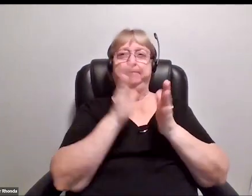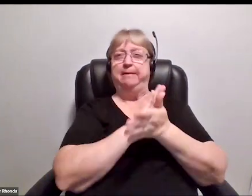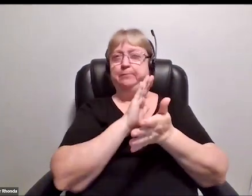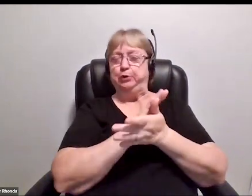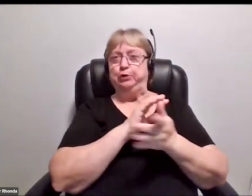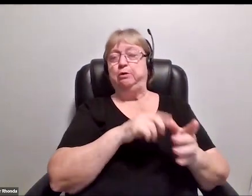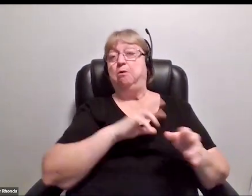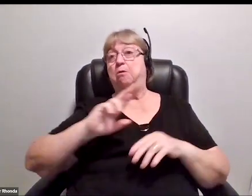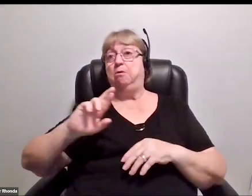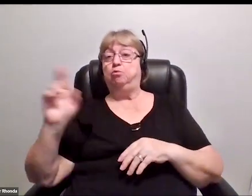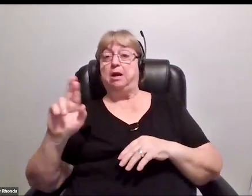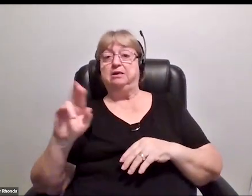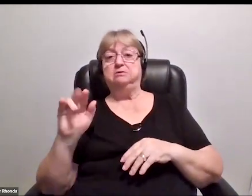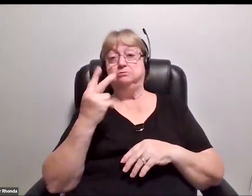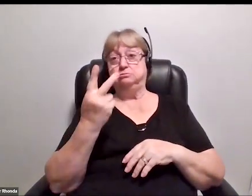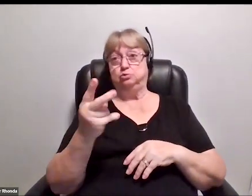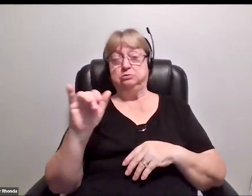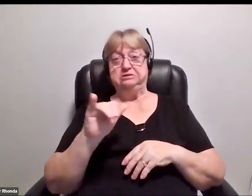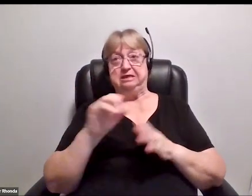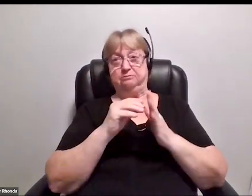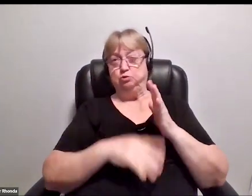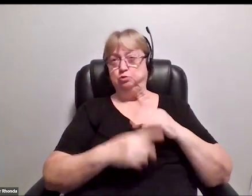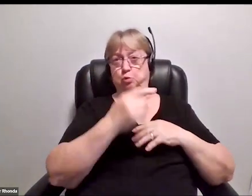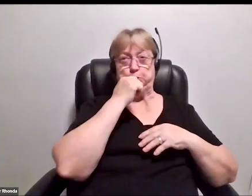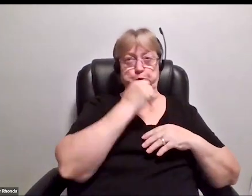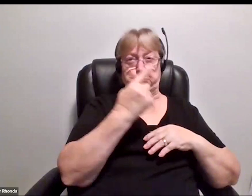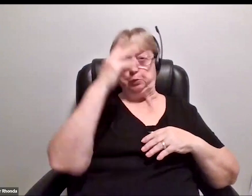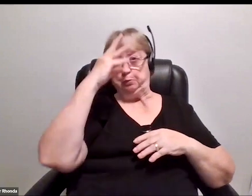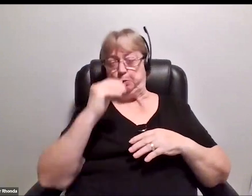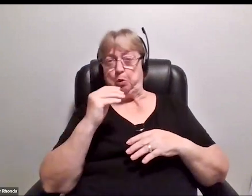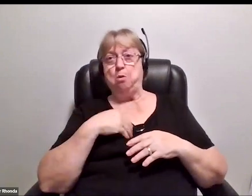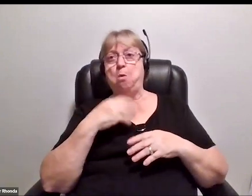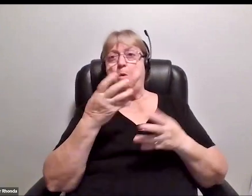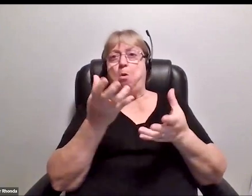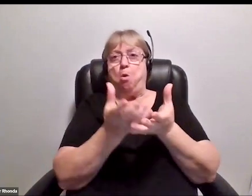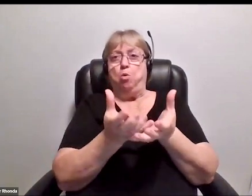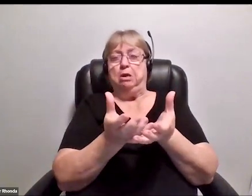On the right side, the same students, girl and a boy, are holding 3D printed part